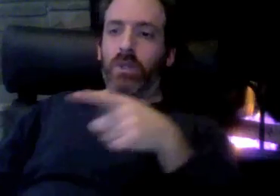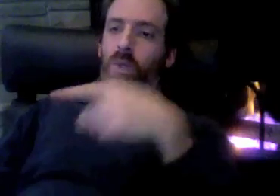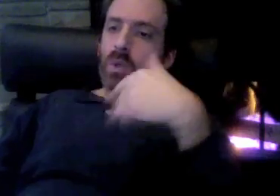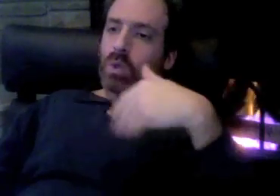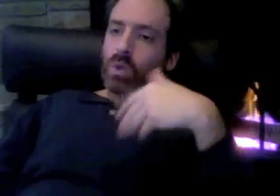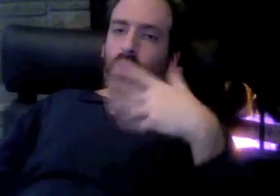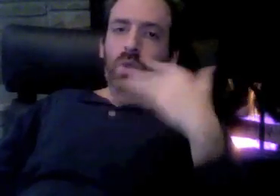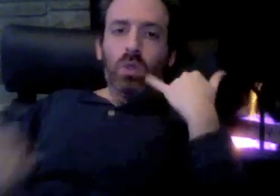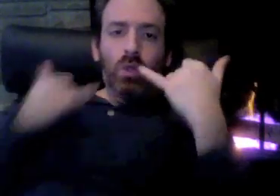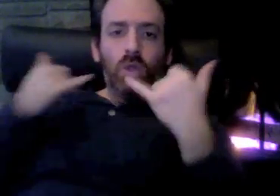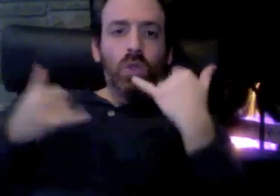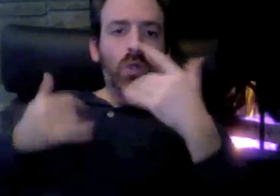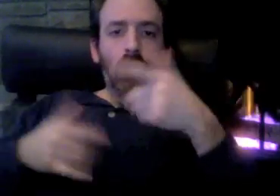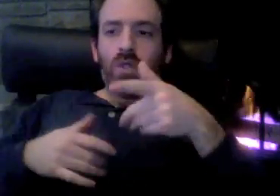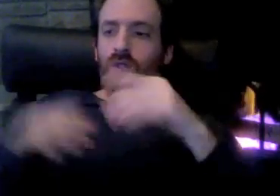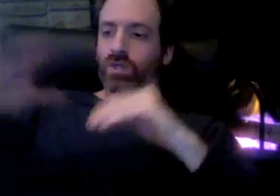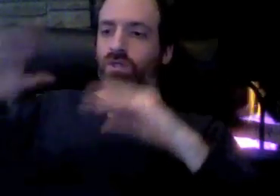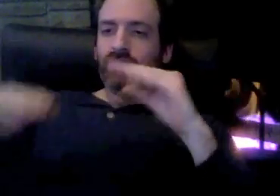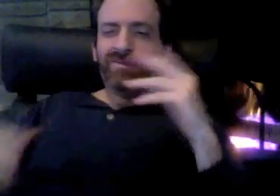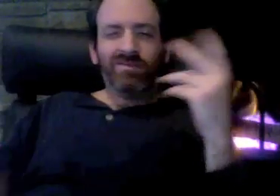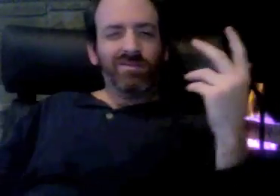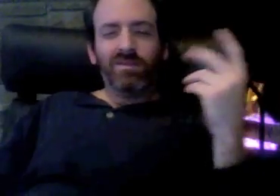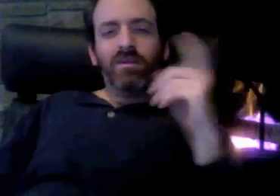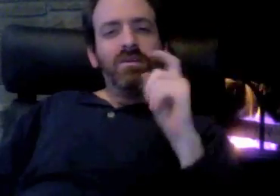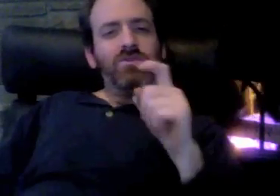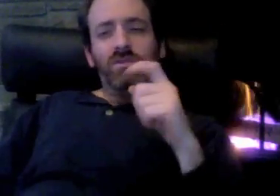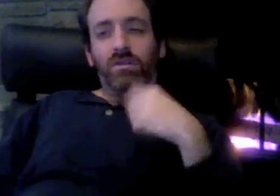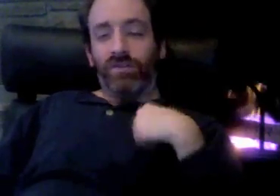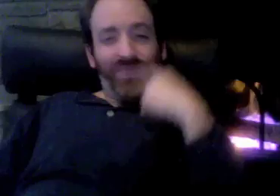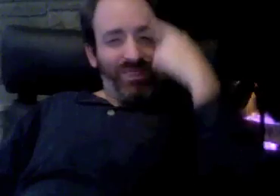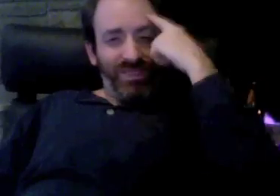You probably will notice their quality of service degraded over time. It's because of lower-rate reimbursement proposal from